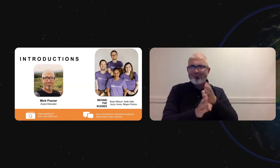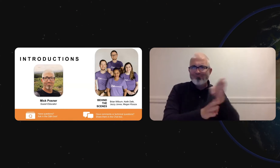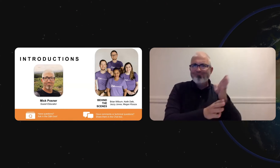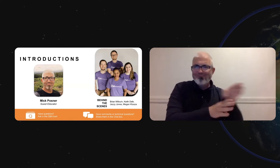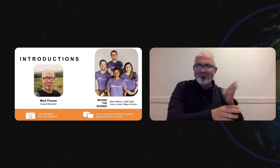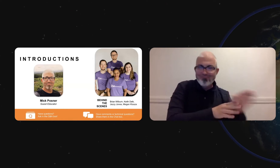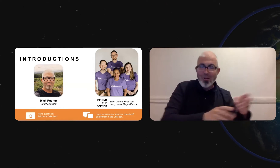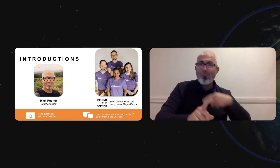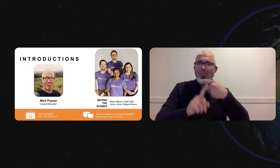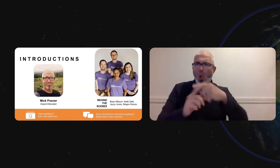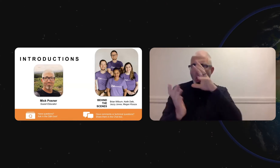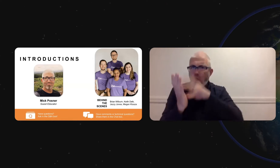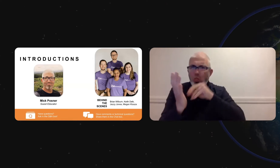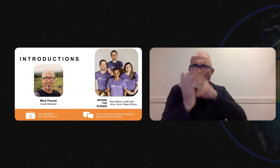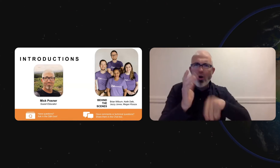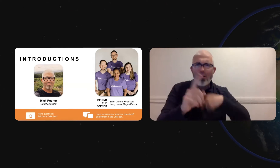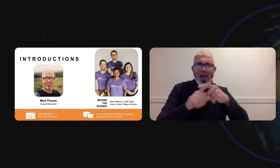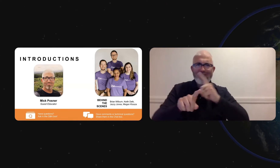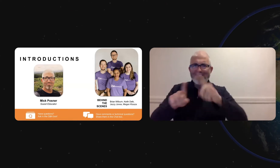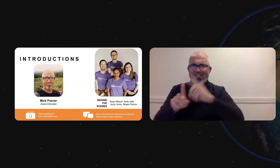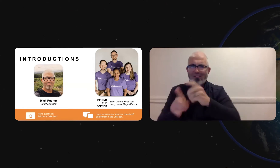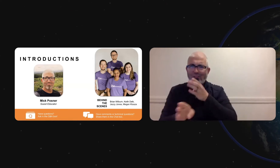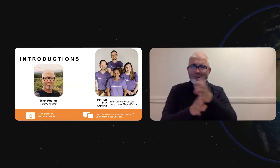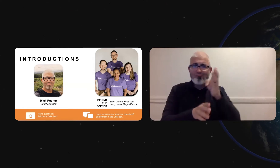STEM professionals.